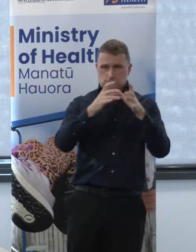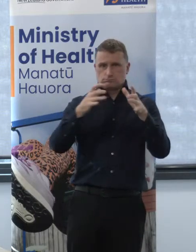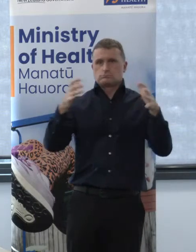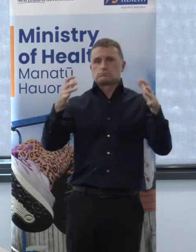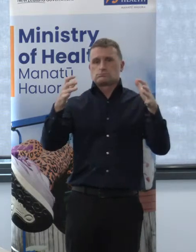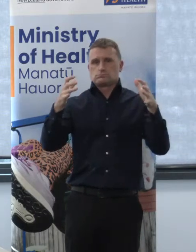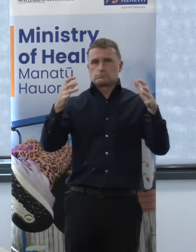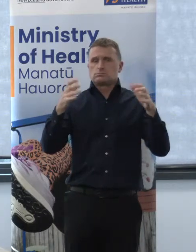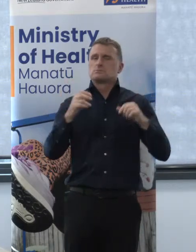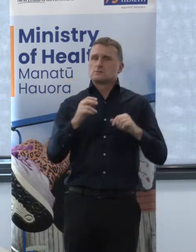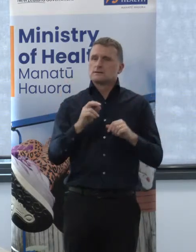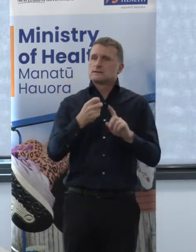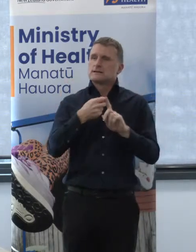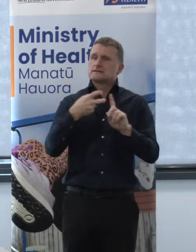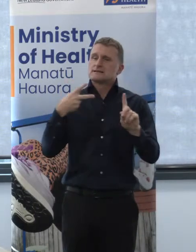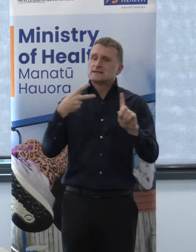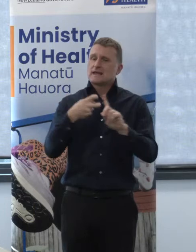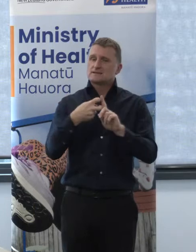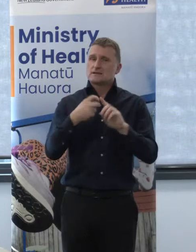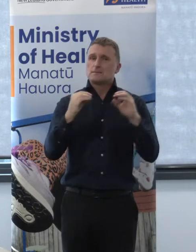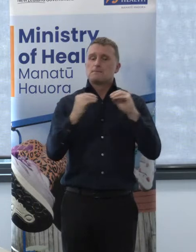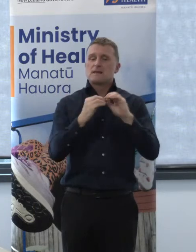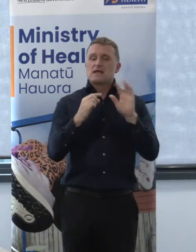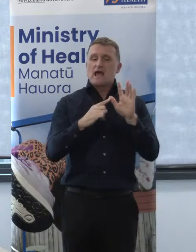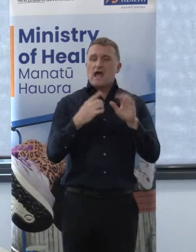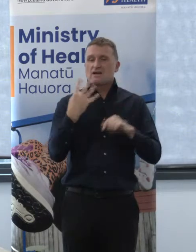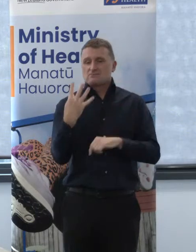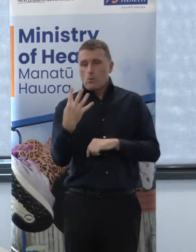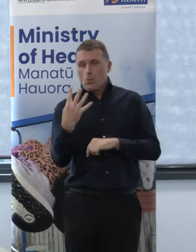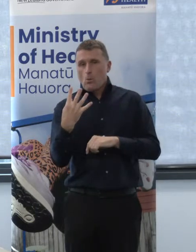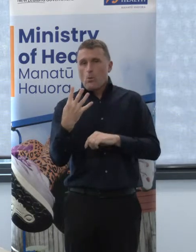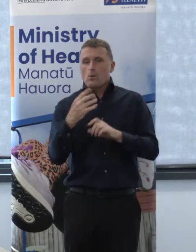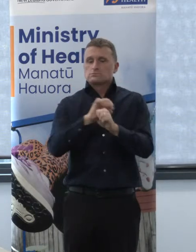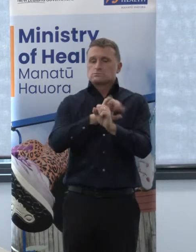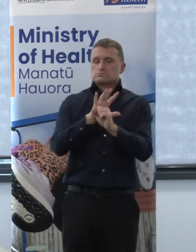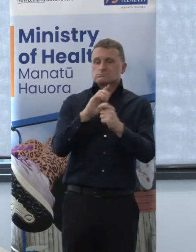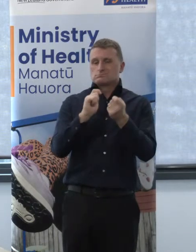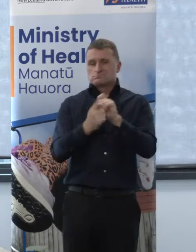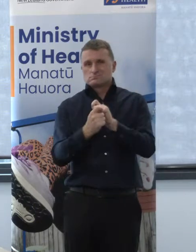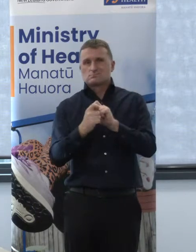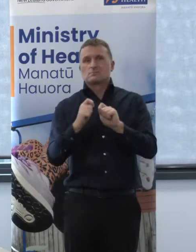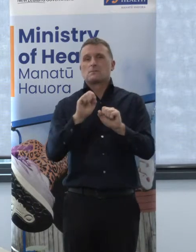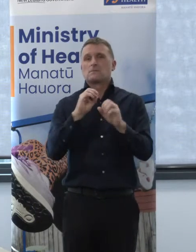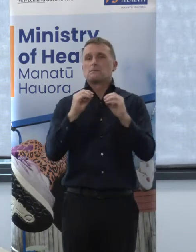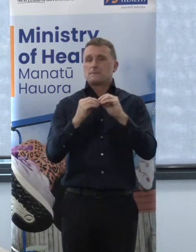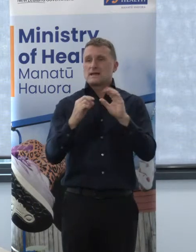dominant in the early months of